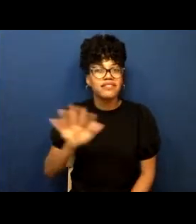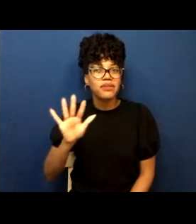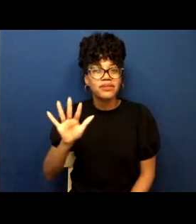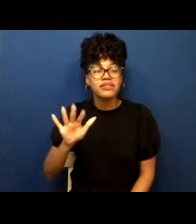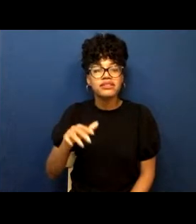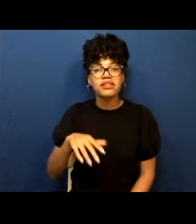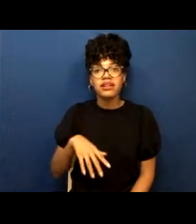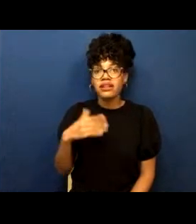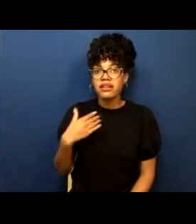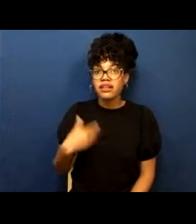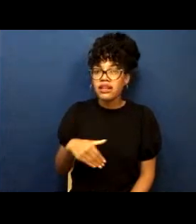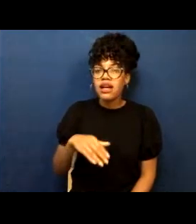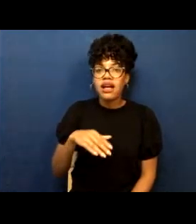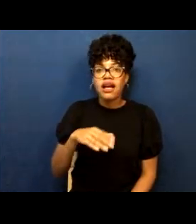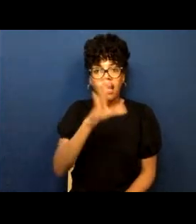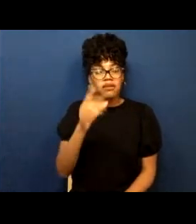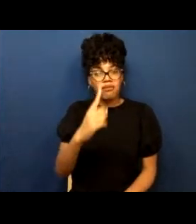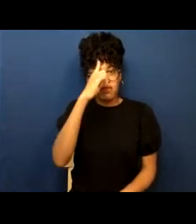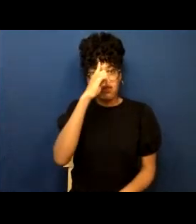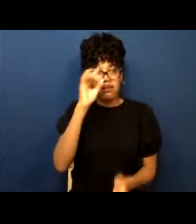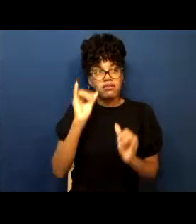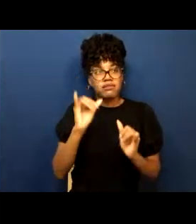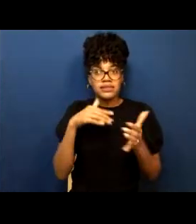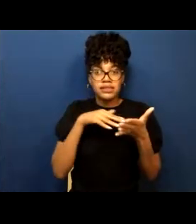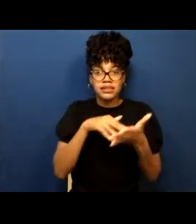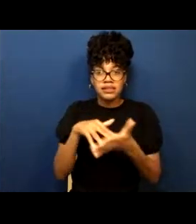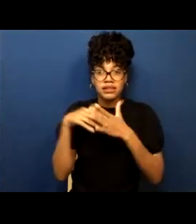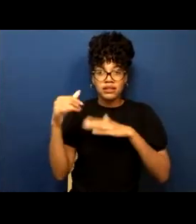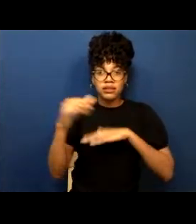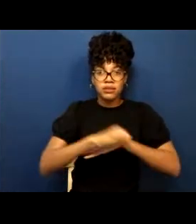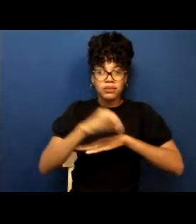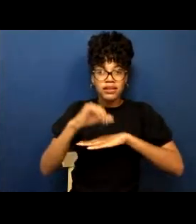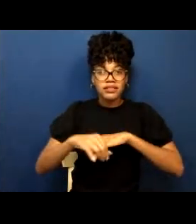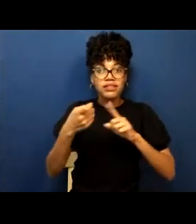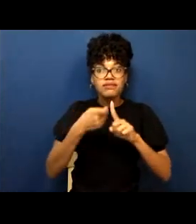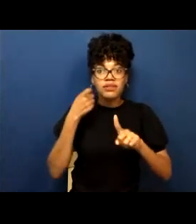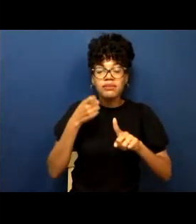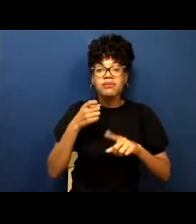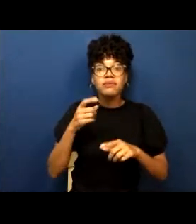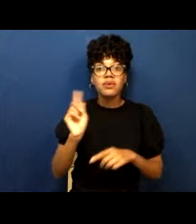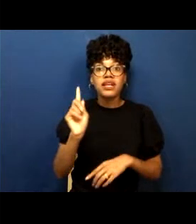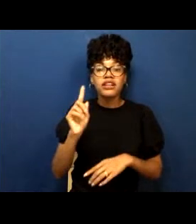a huge chunk of my time studying them would be from an aircraft. Next slide.